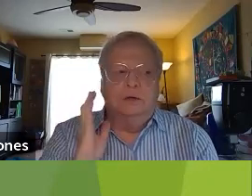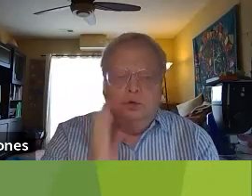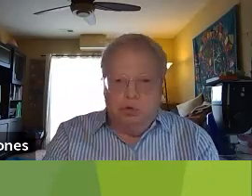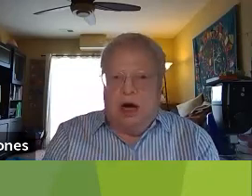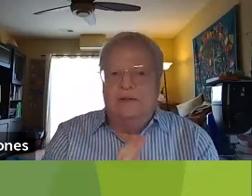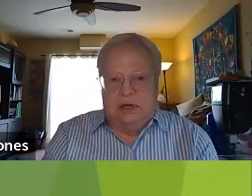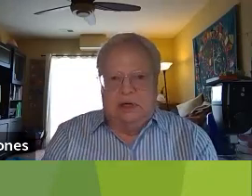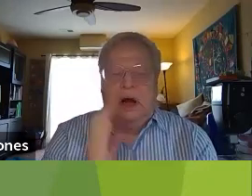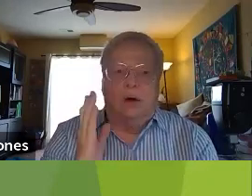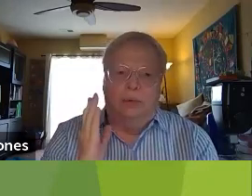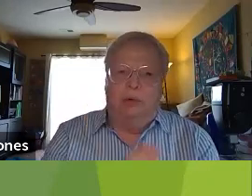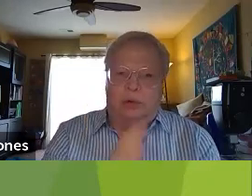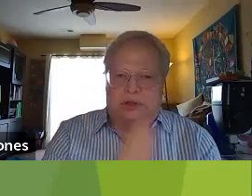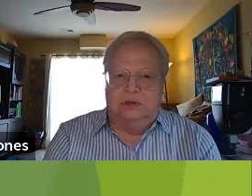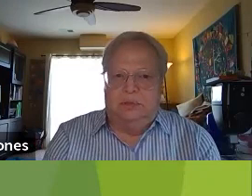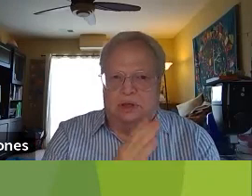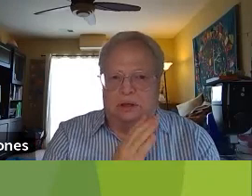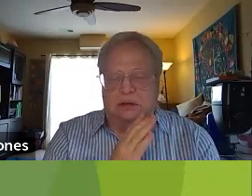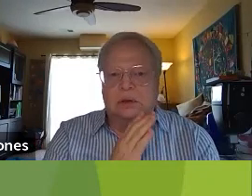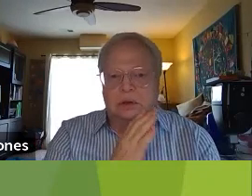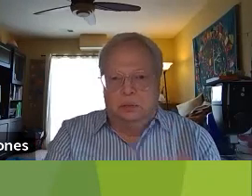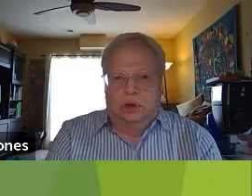it is driving how people with disabilities communicate.